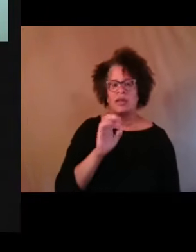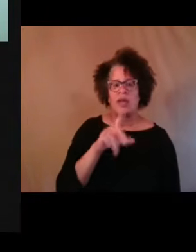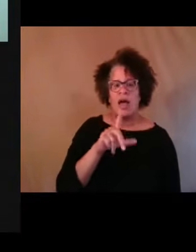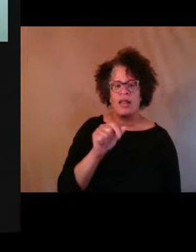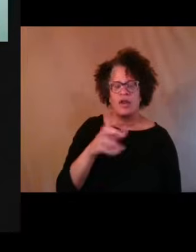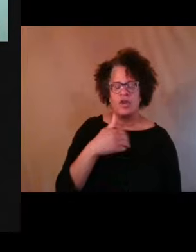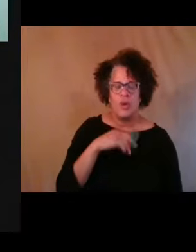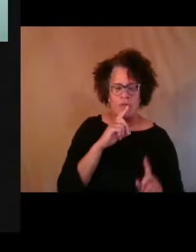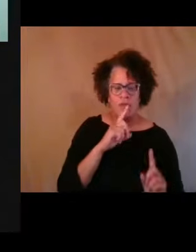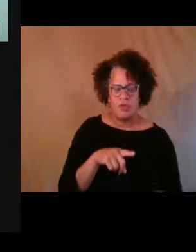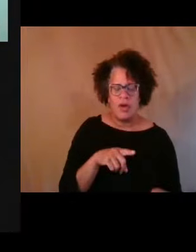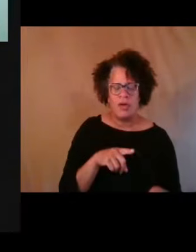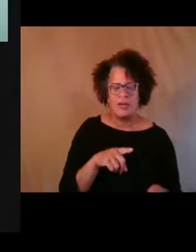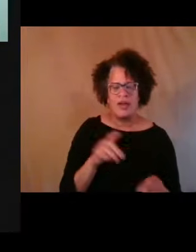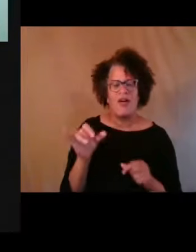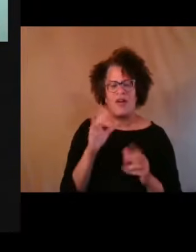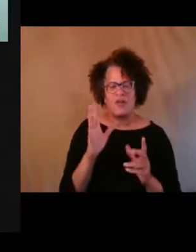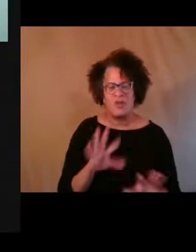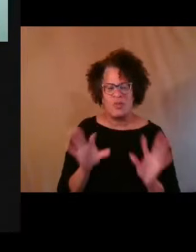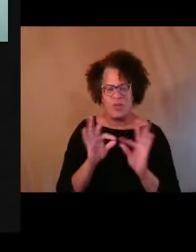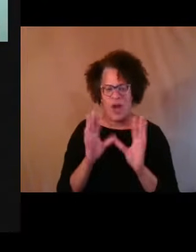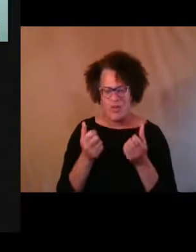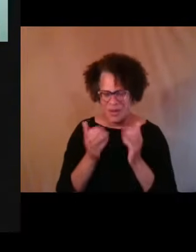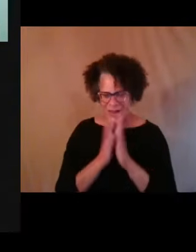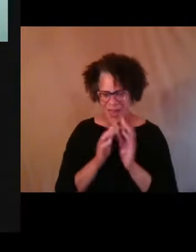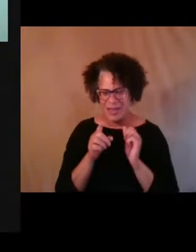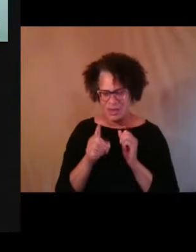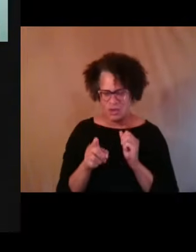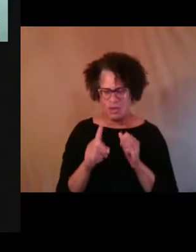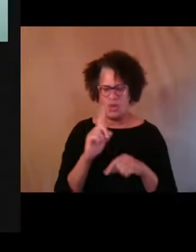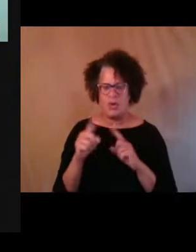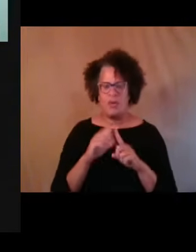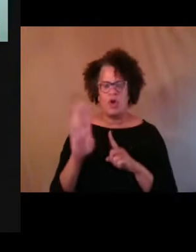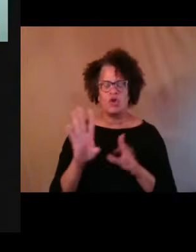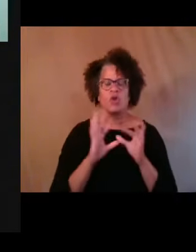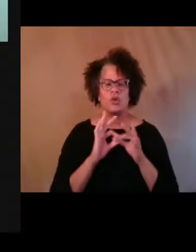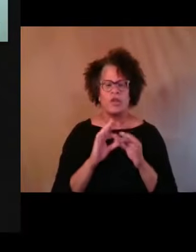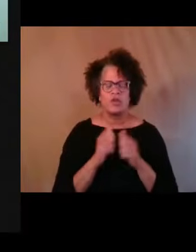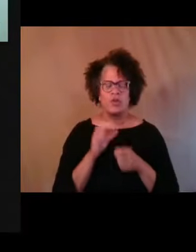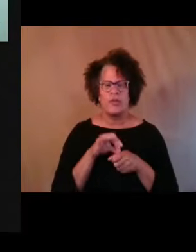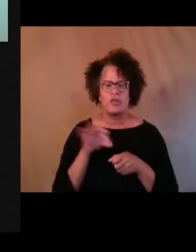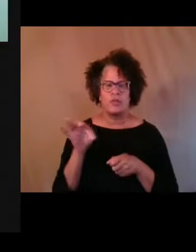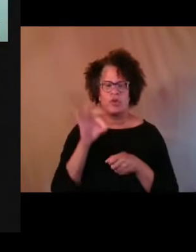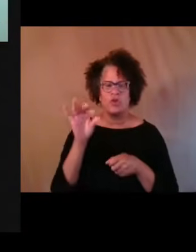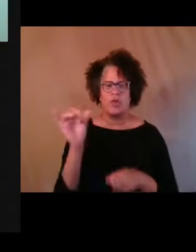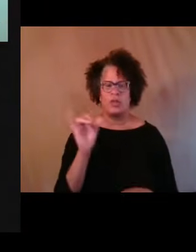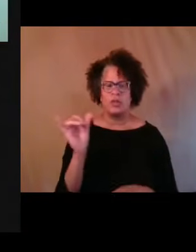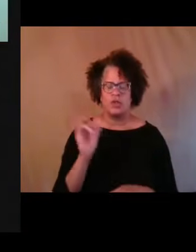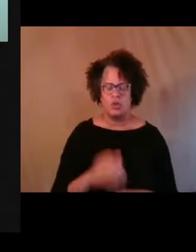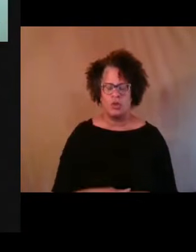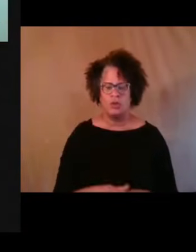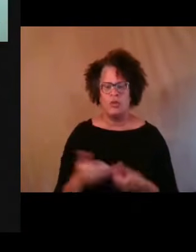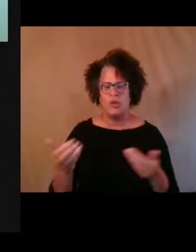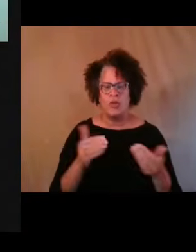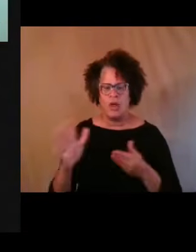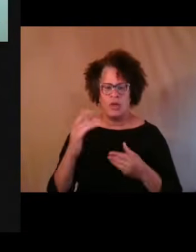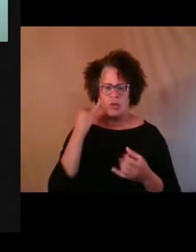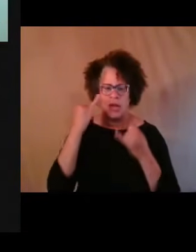because I'd also wanted to ask you about your relationship to spirituality. Would welcome any thought you have there. Mike, please go ahead.